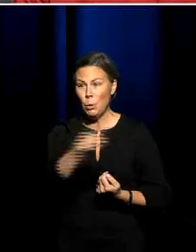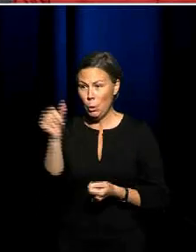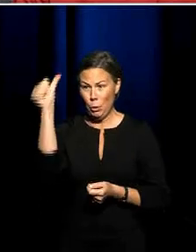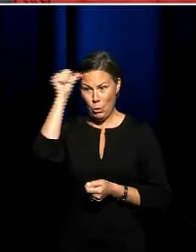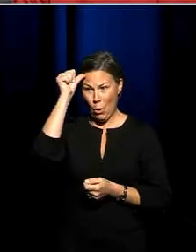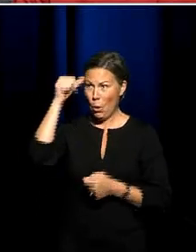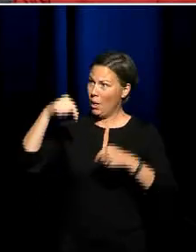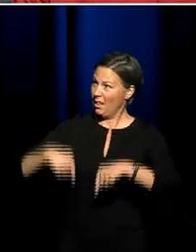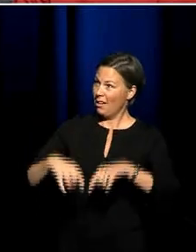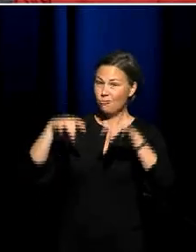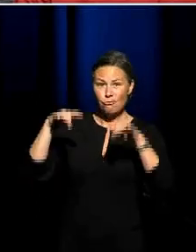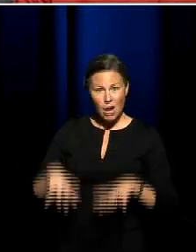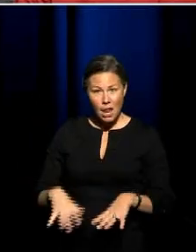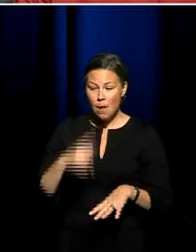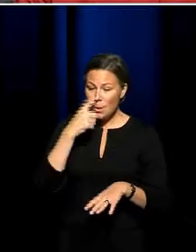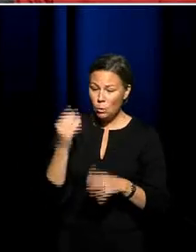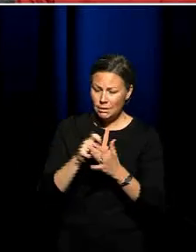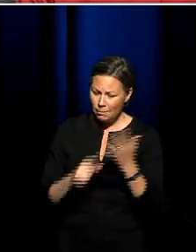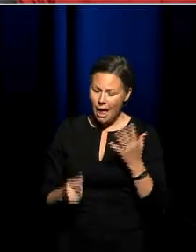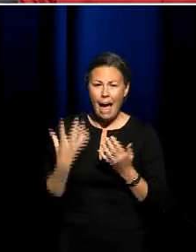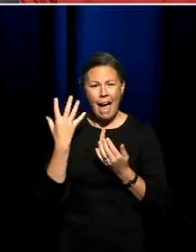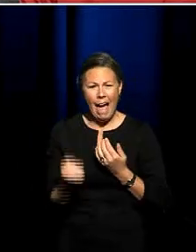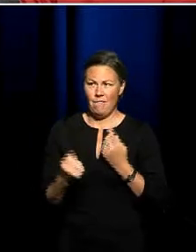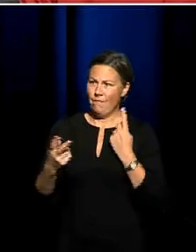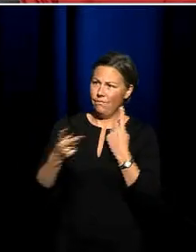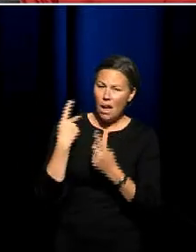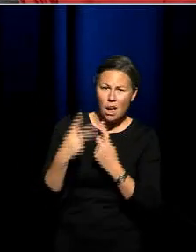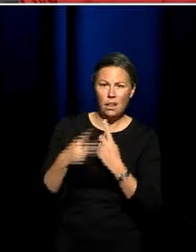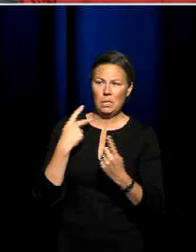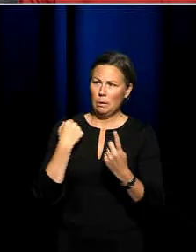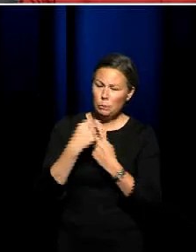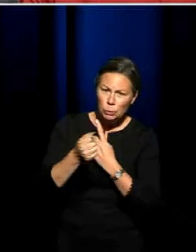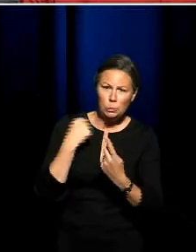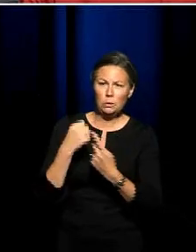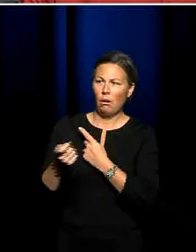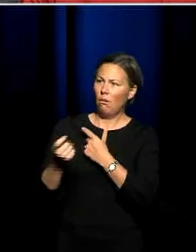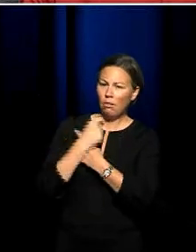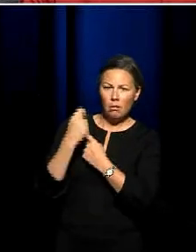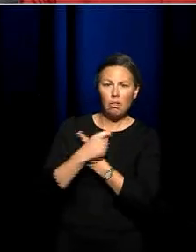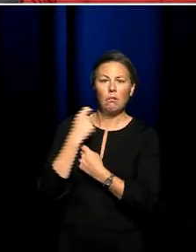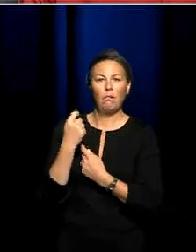are routinely subjected to violence, abuse, neglect and exploitation. The Terms